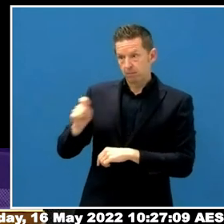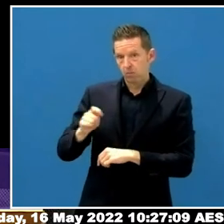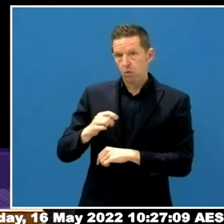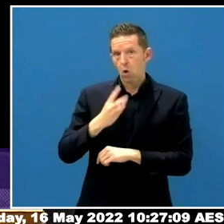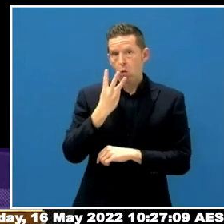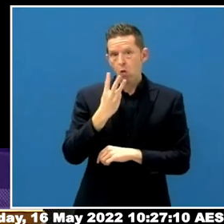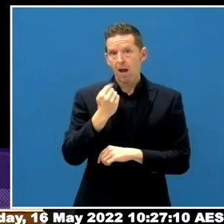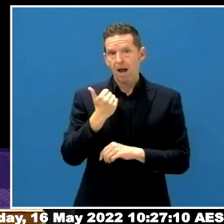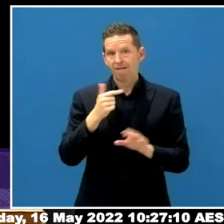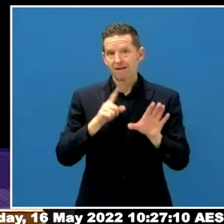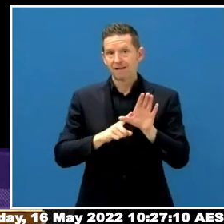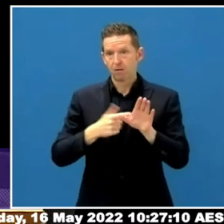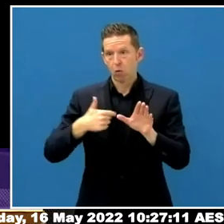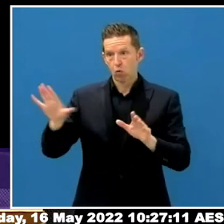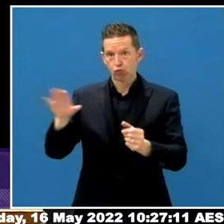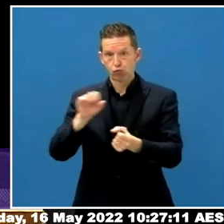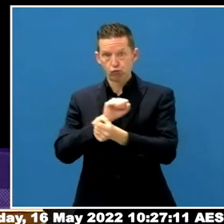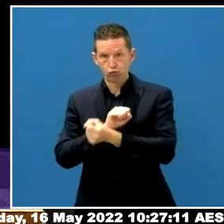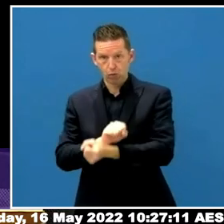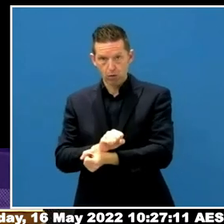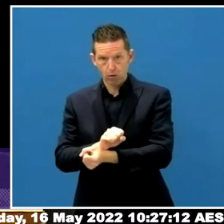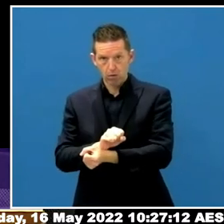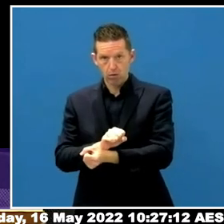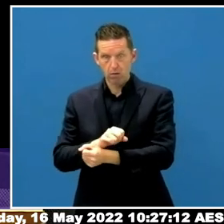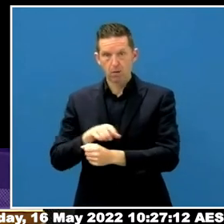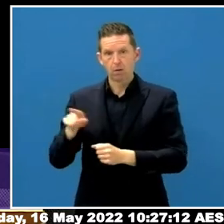imprisonment with a non-parole period of 18 months.